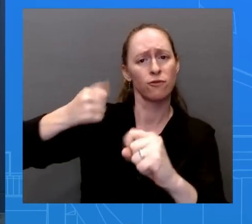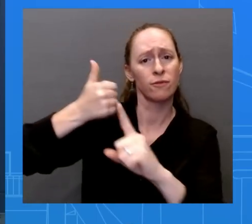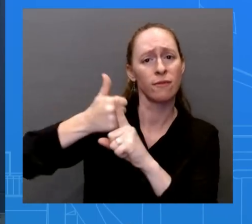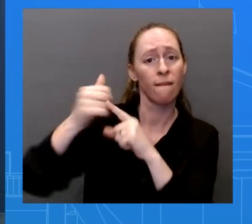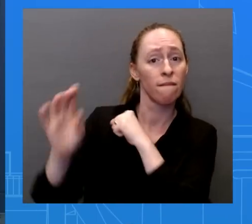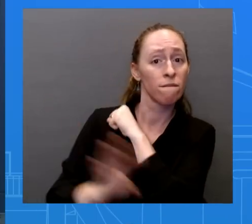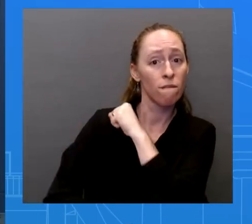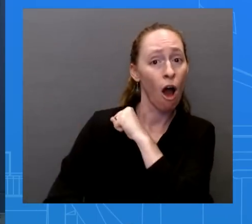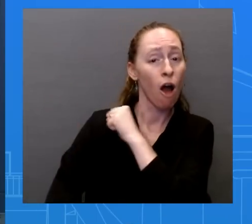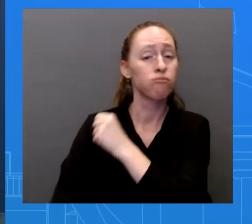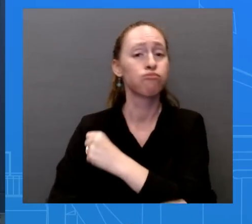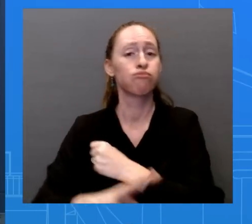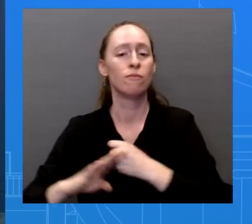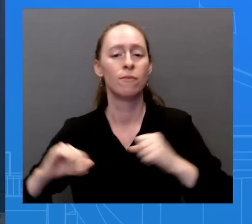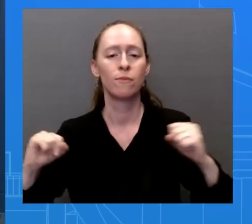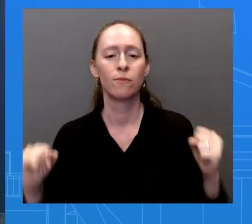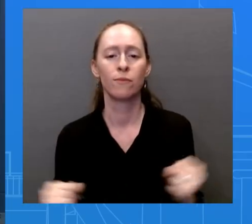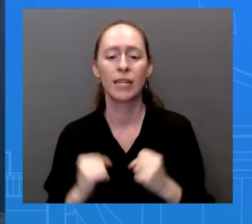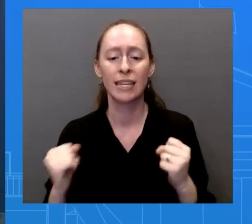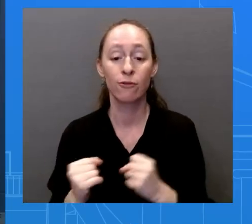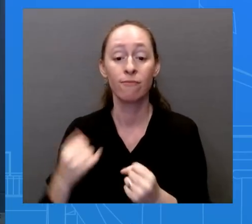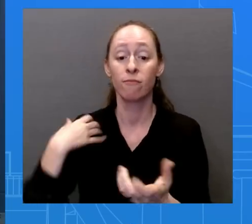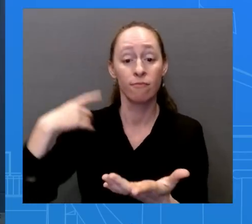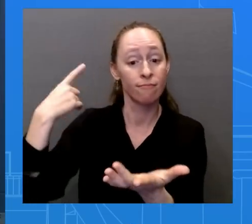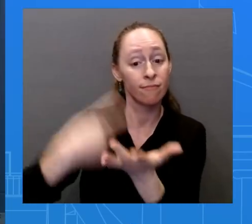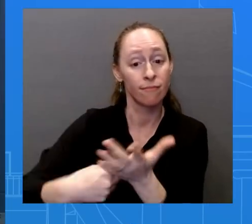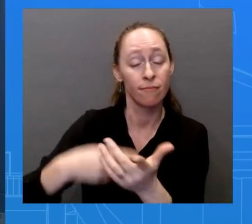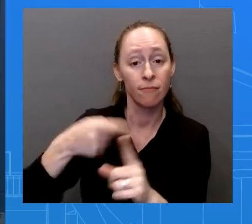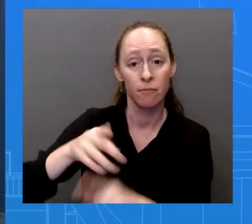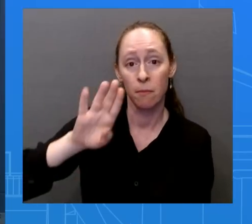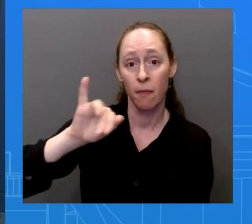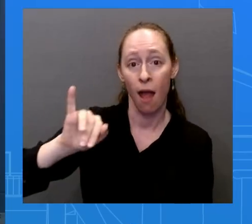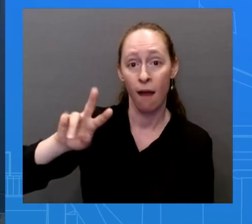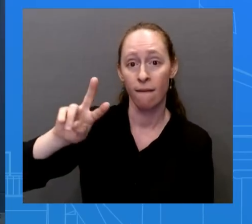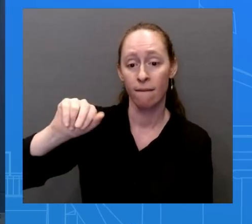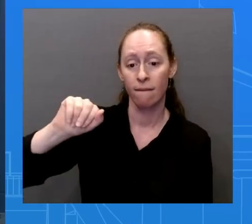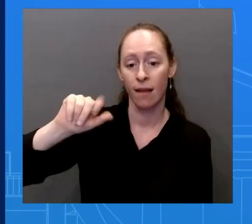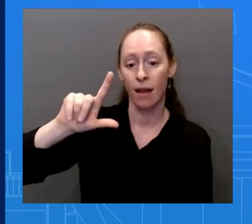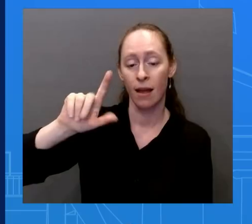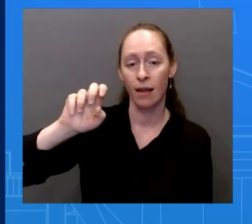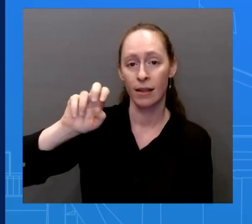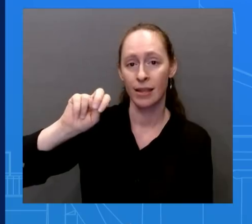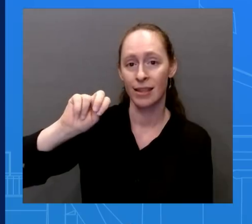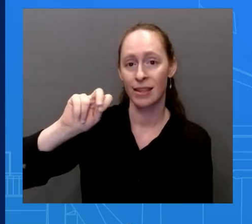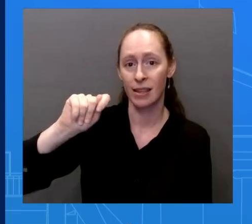I think you should see slides up; you do -- great -- that target both the original version of COVID from 2020,